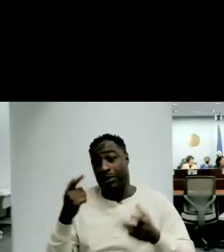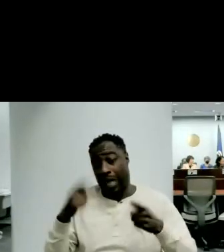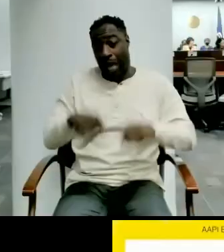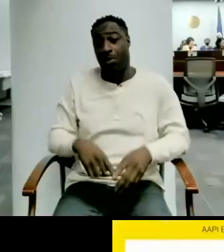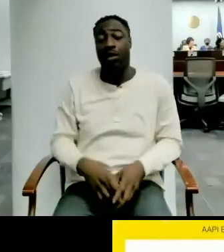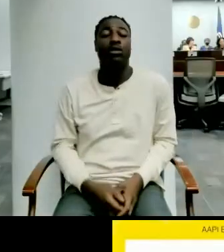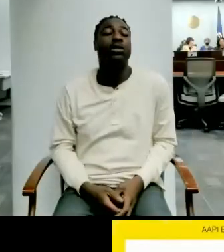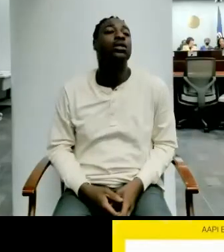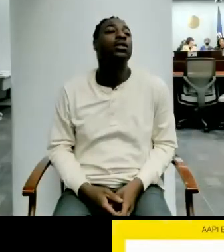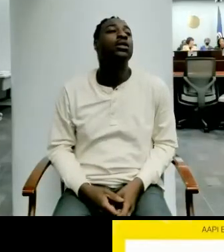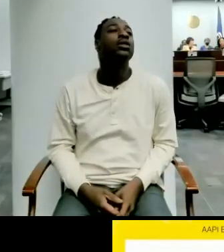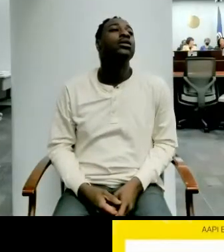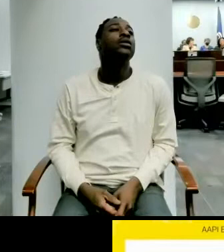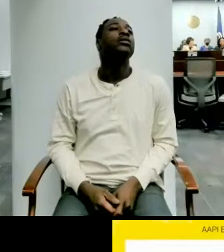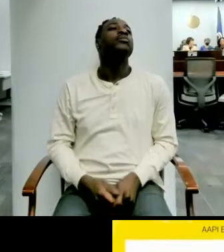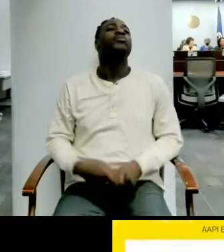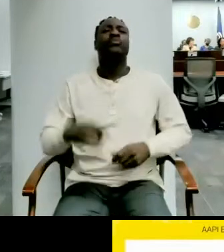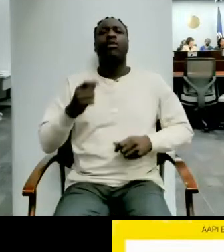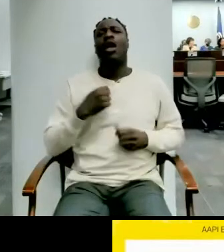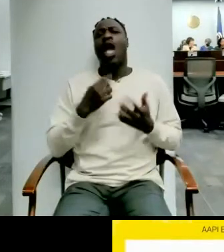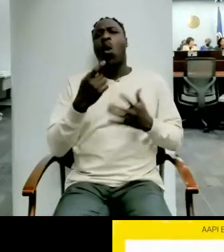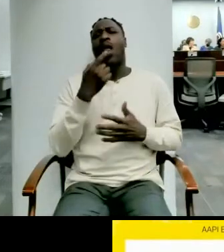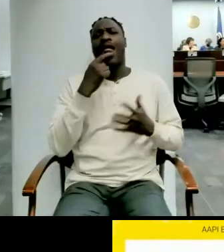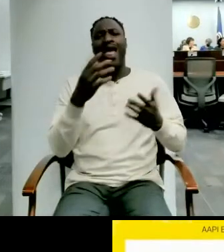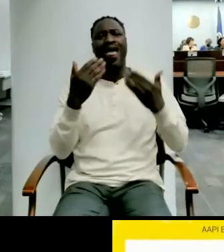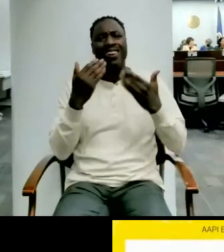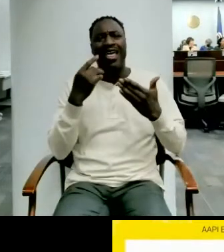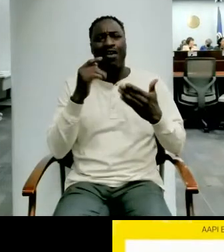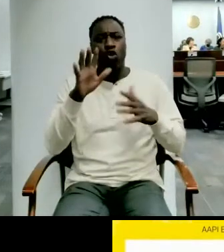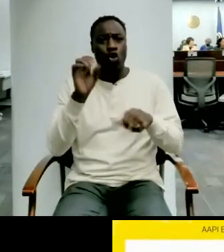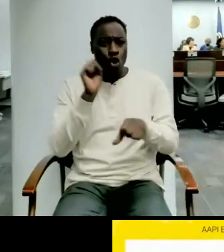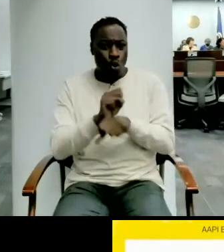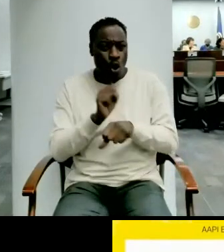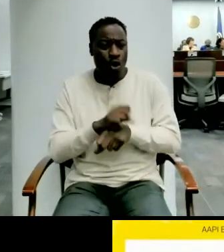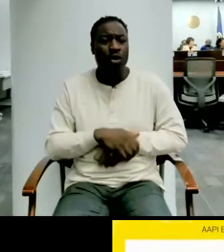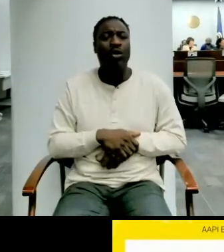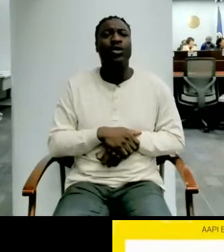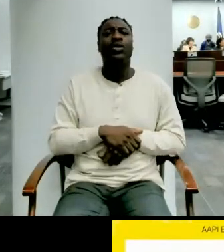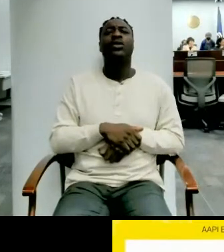I want to say thank you for the work you are doing, this Commission and bipartisan